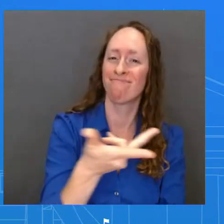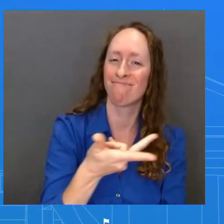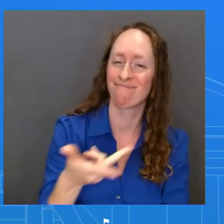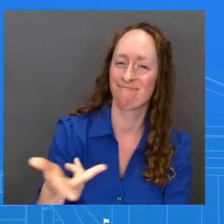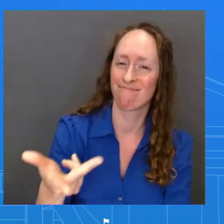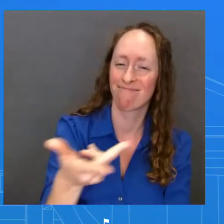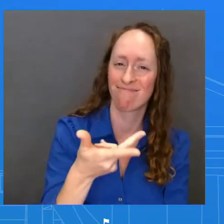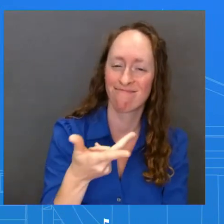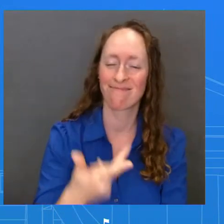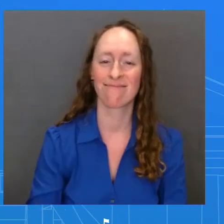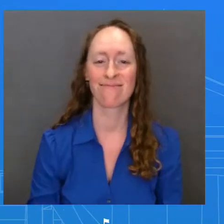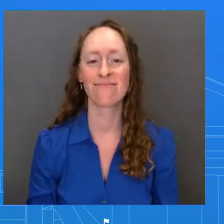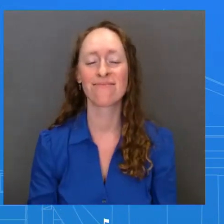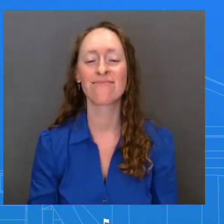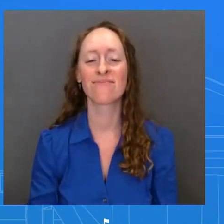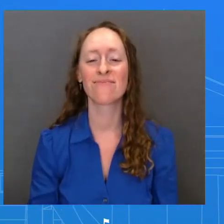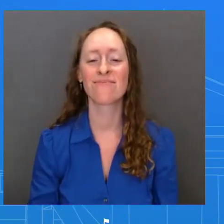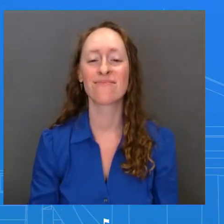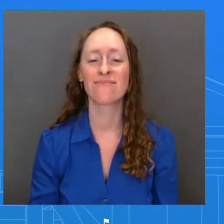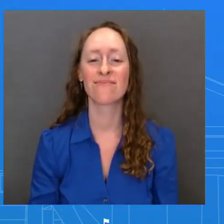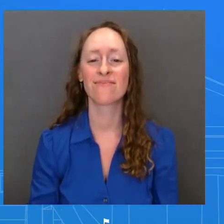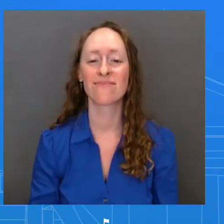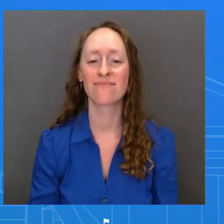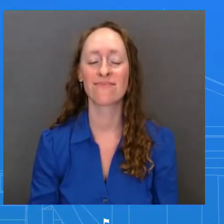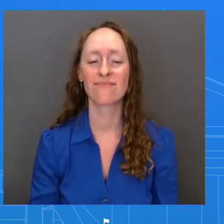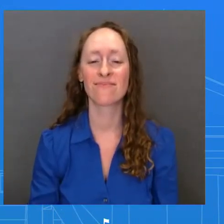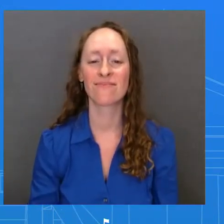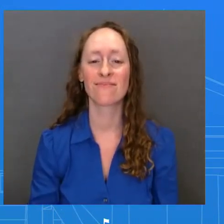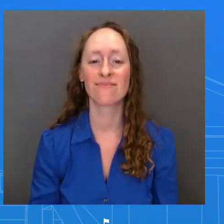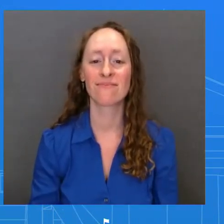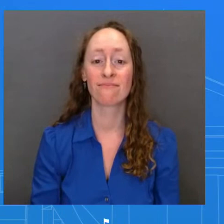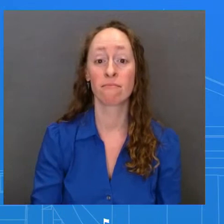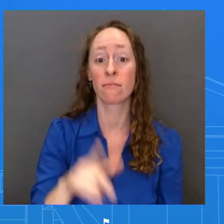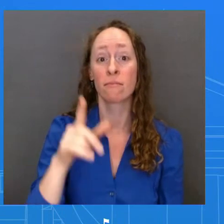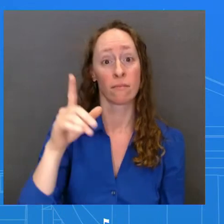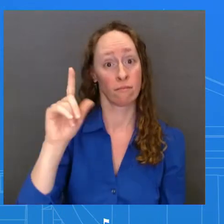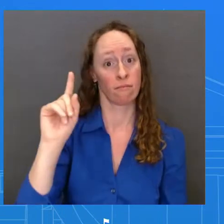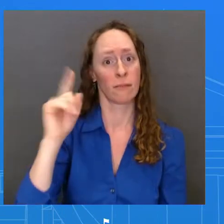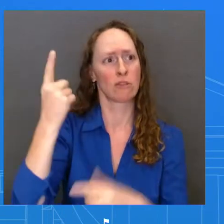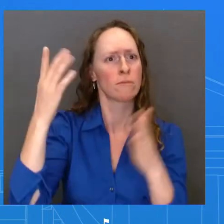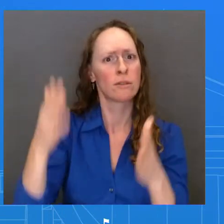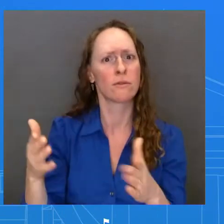And his first two stops on his first foreign trip to Asia were Japan and the ROK.